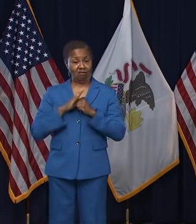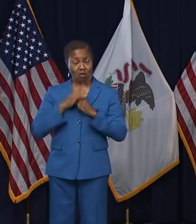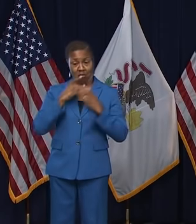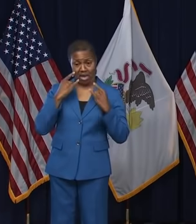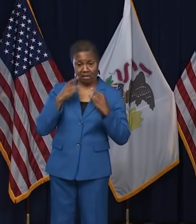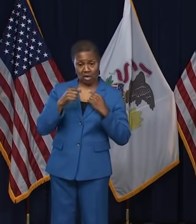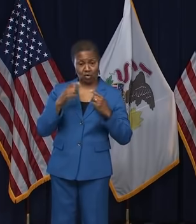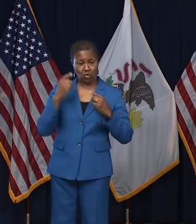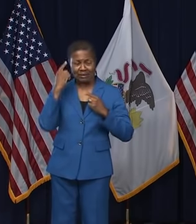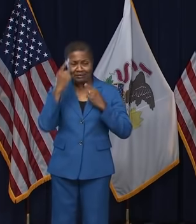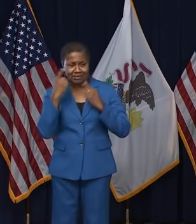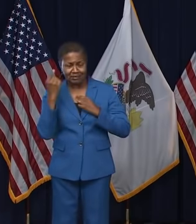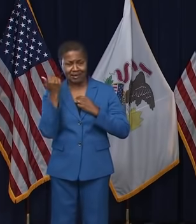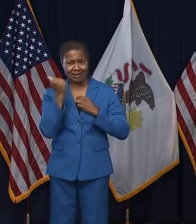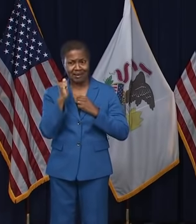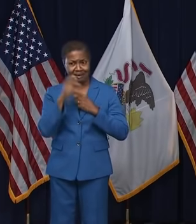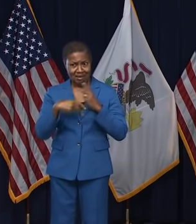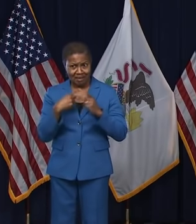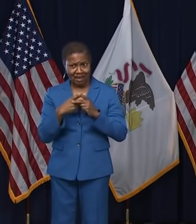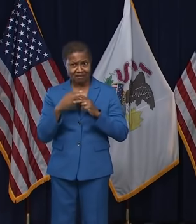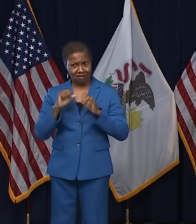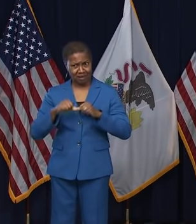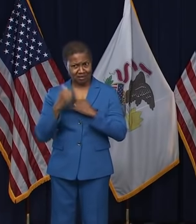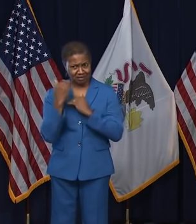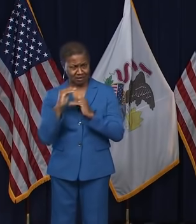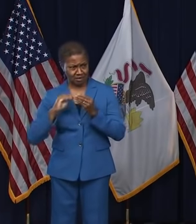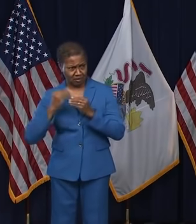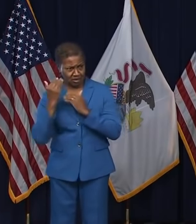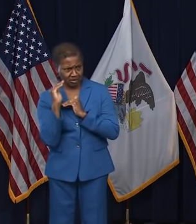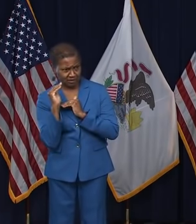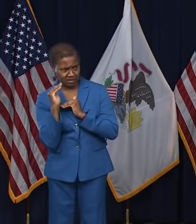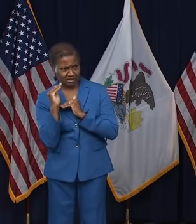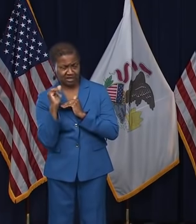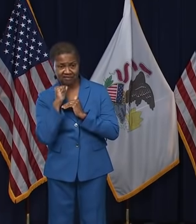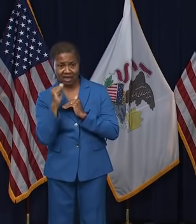You know that calm people believe that they're going to